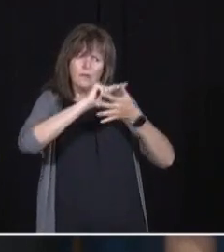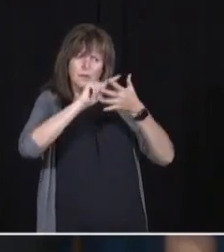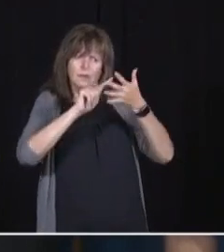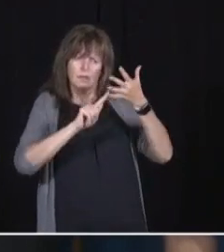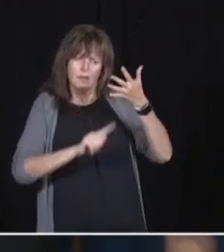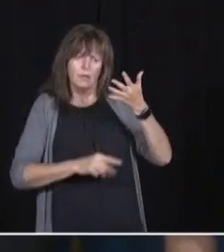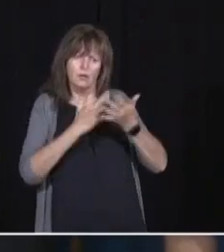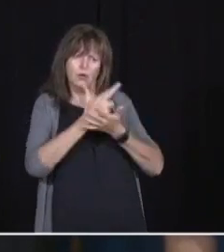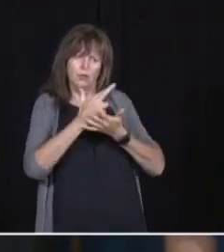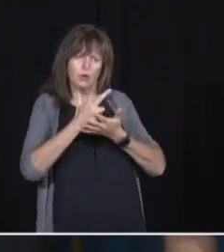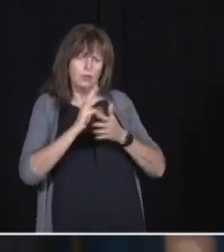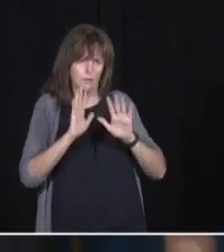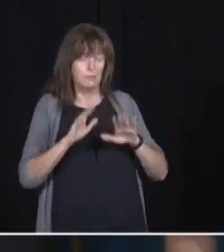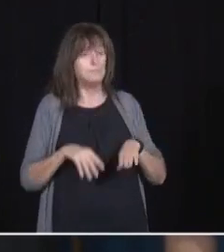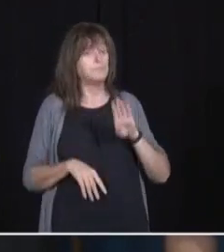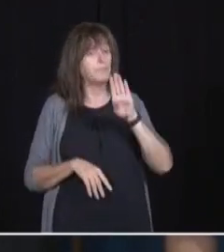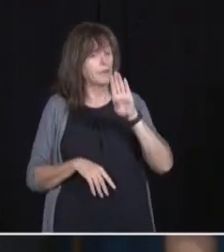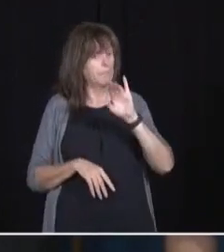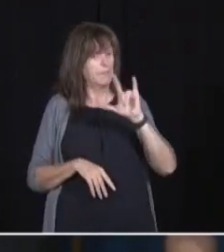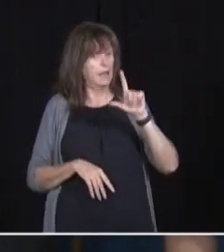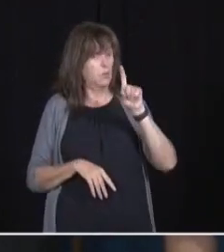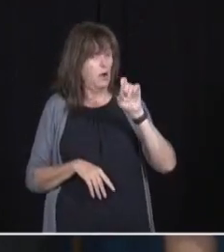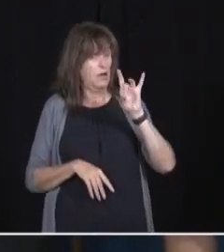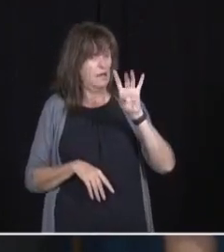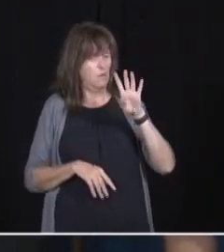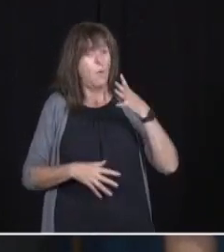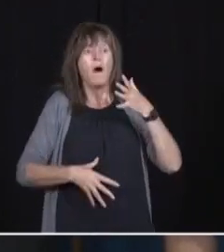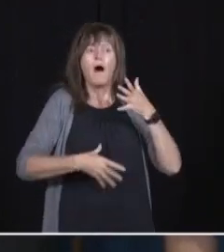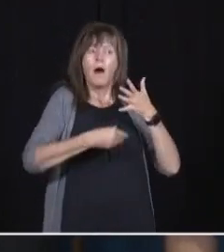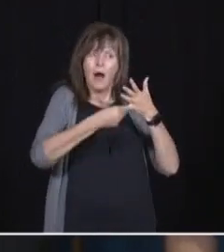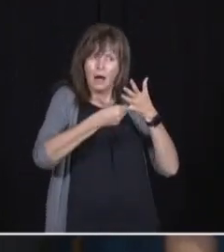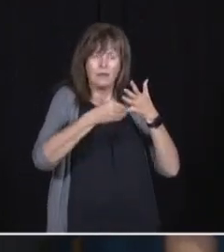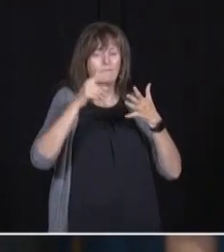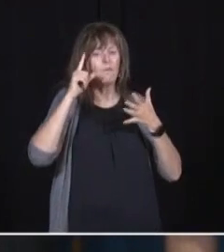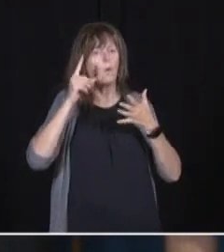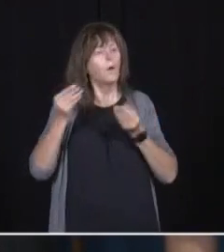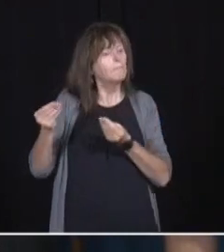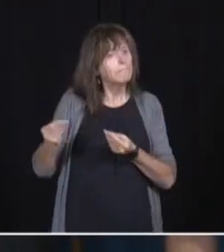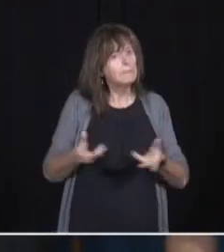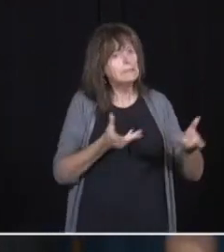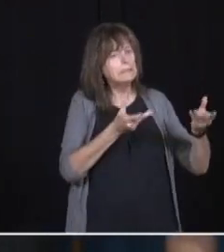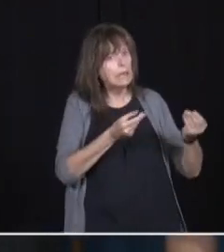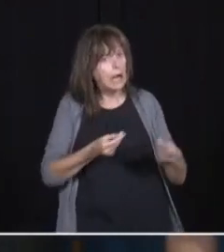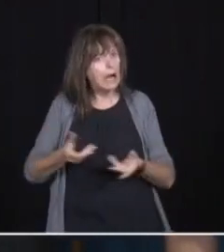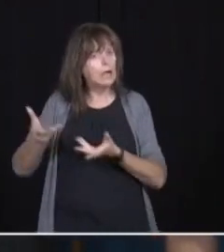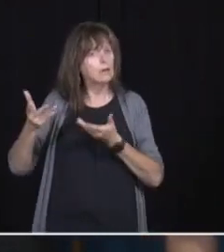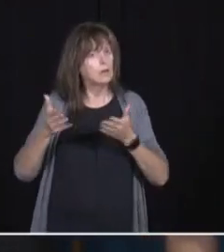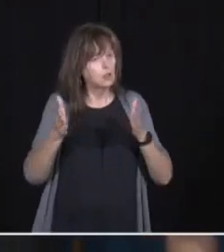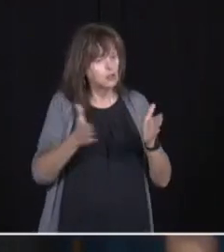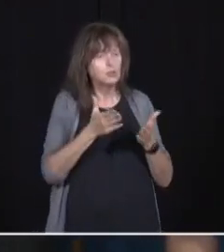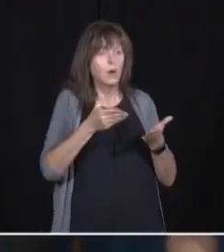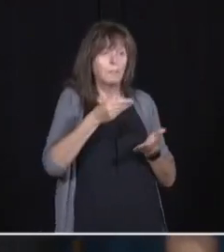We have a lot of tools at our disposal. Obviously, Bill 184 added EDA should. And encouraged